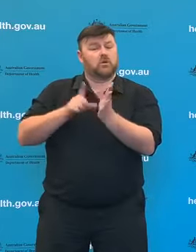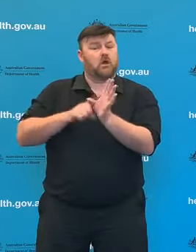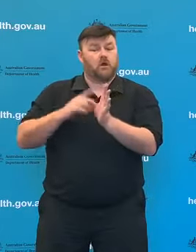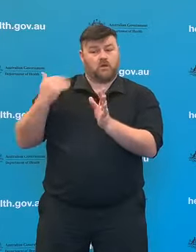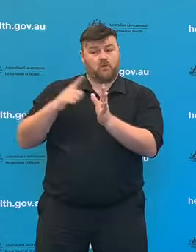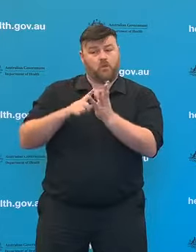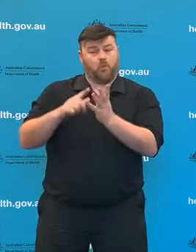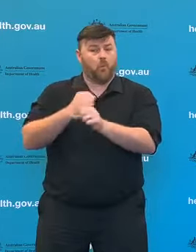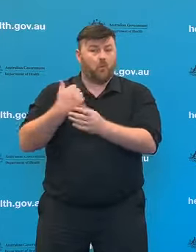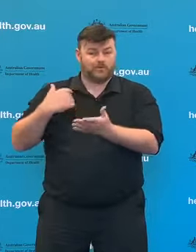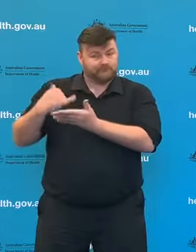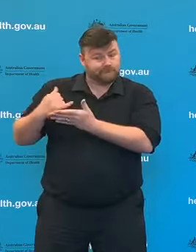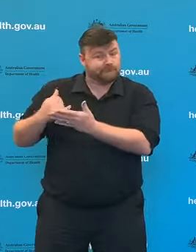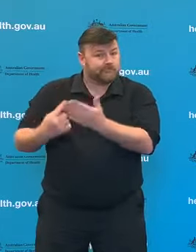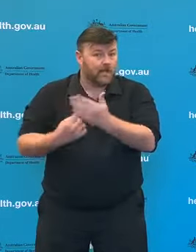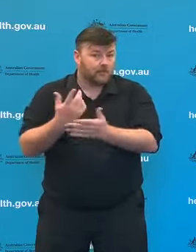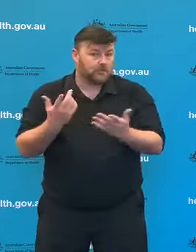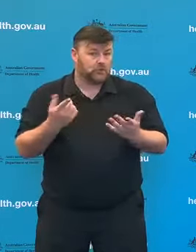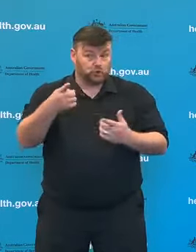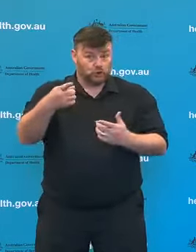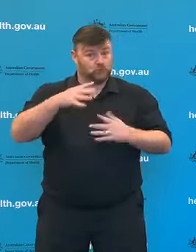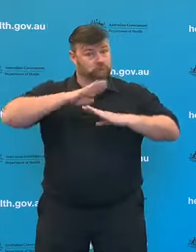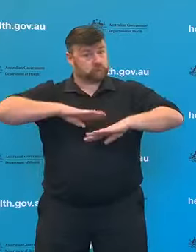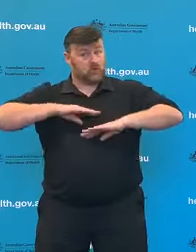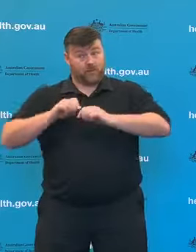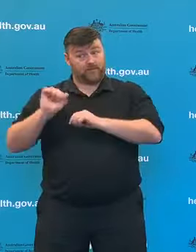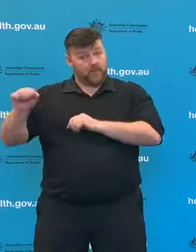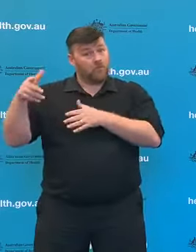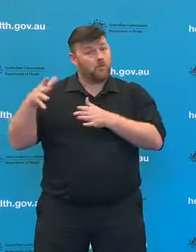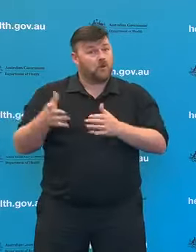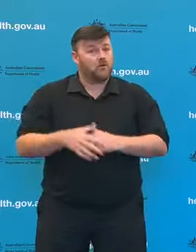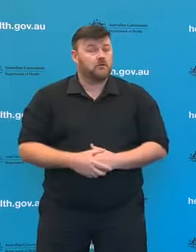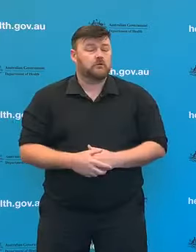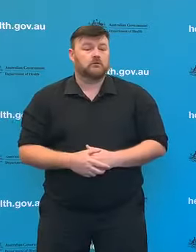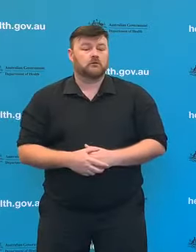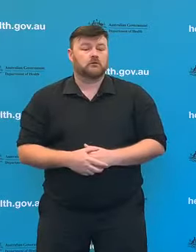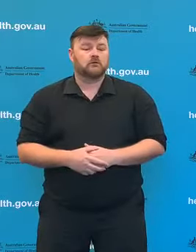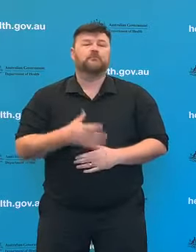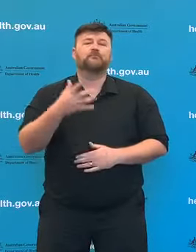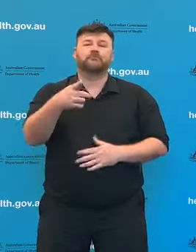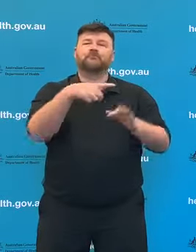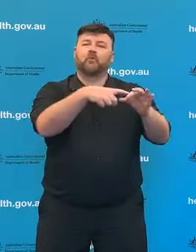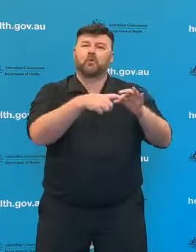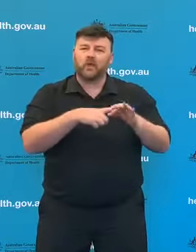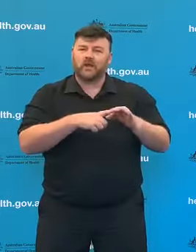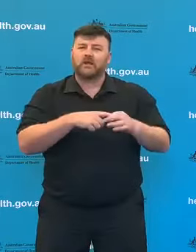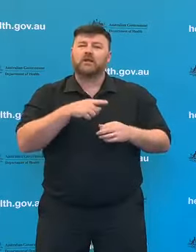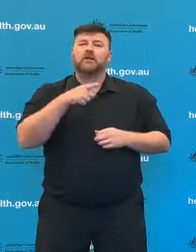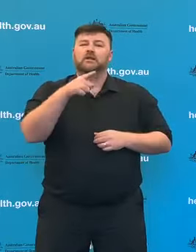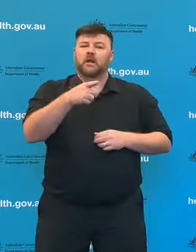Thanks, thanks, thanks for that Claire. So the questions about the temporary cessation of